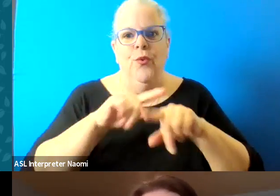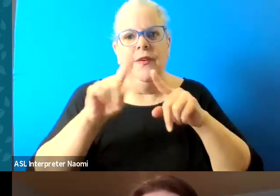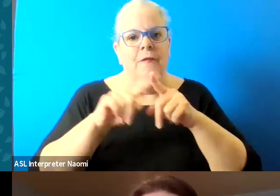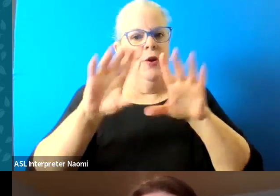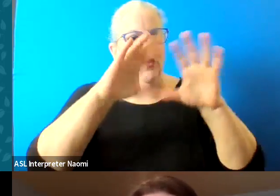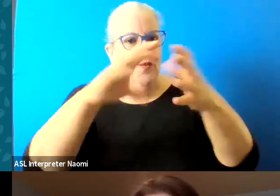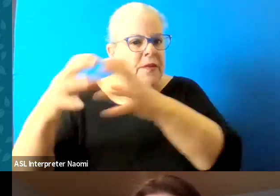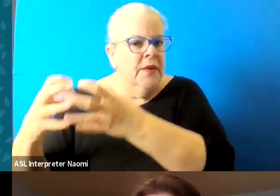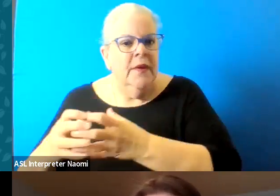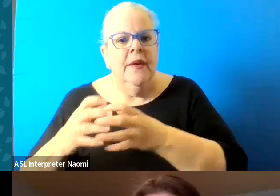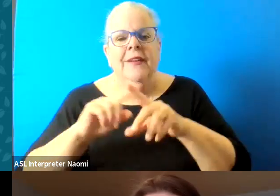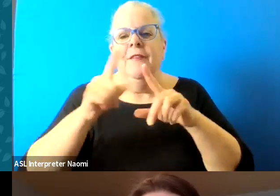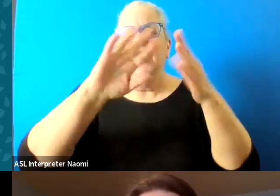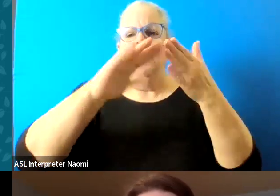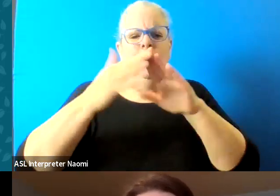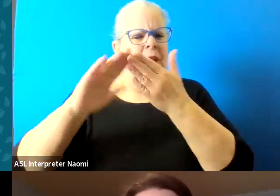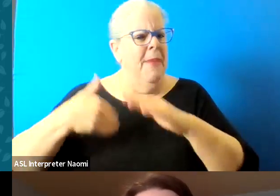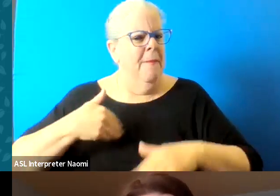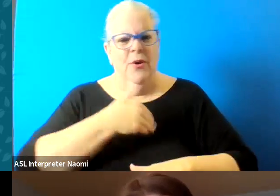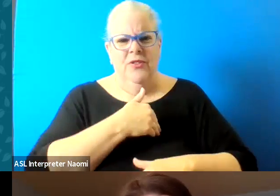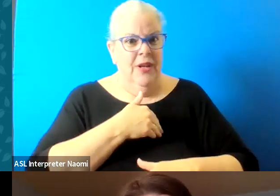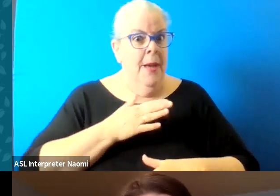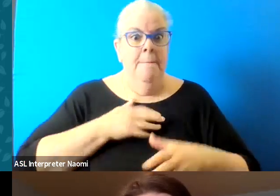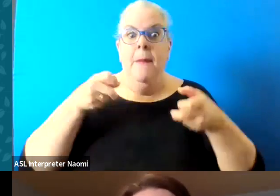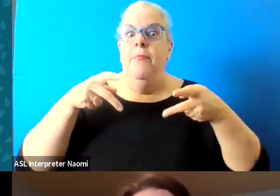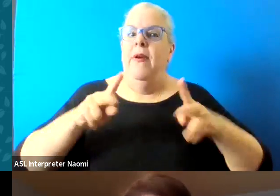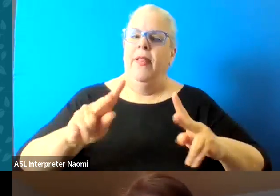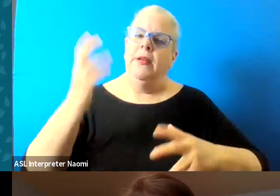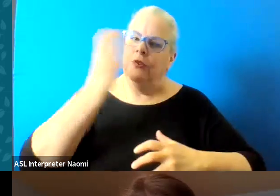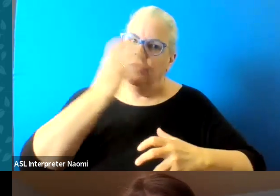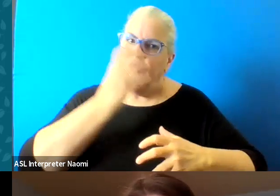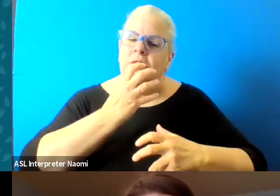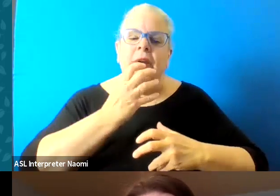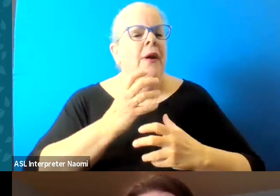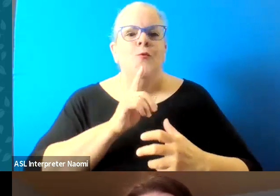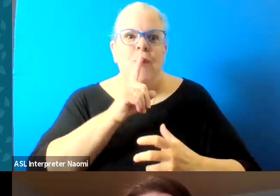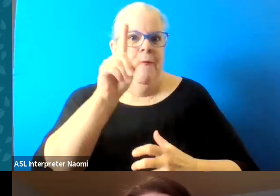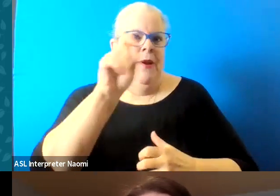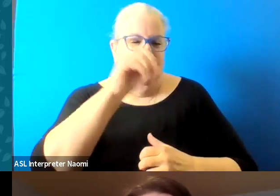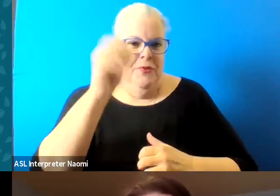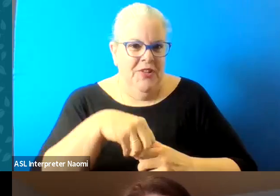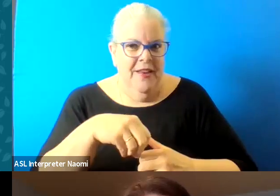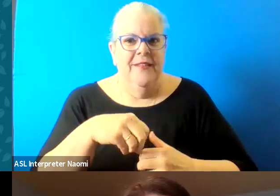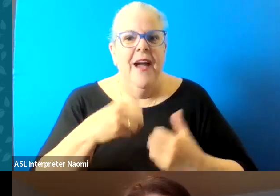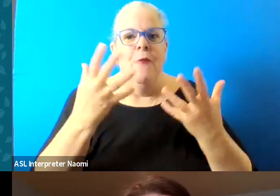to all of these different community members. It has been my privilege, absolutely. So I just wanna say, you know,